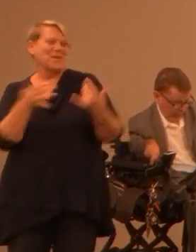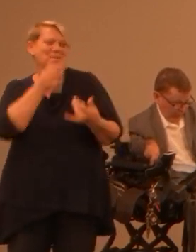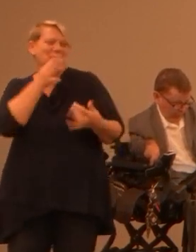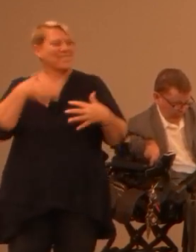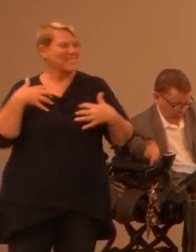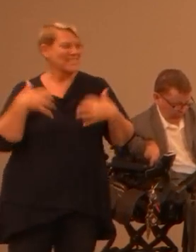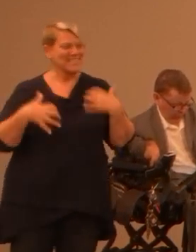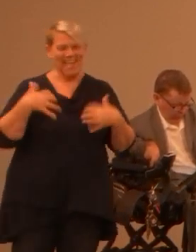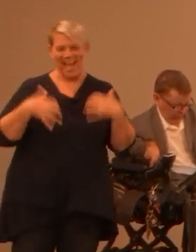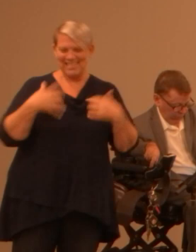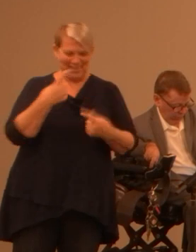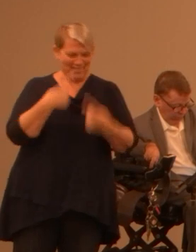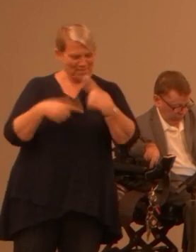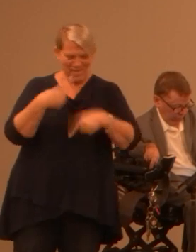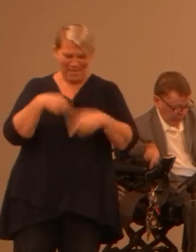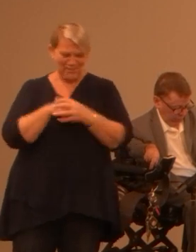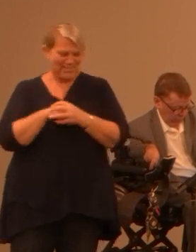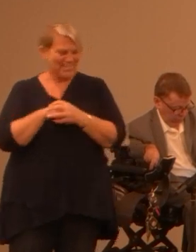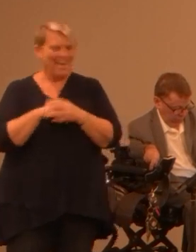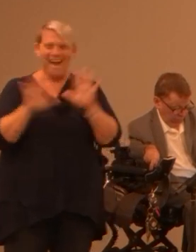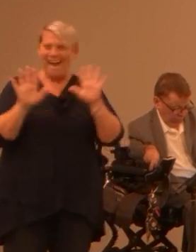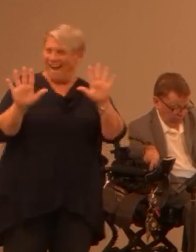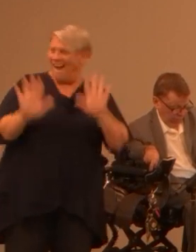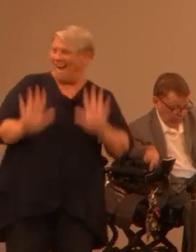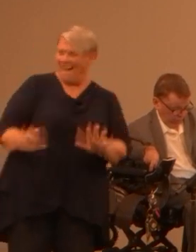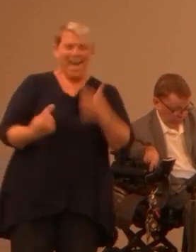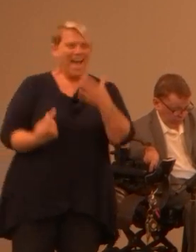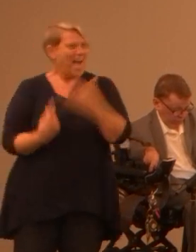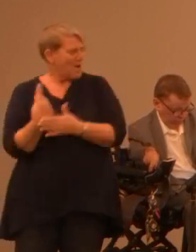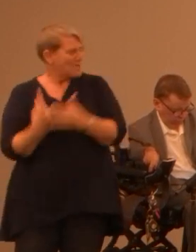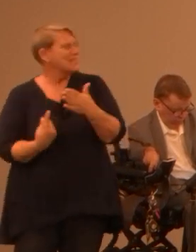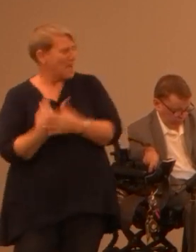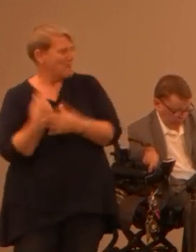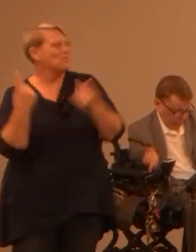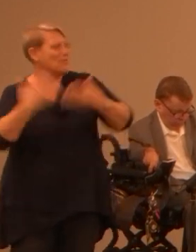information, a bit of an unusual outcome this evening. We have